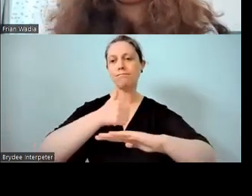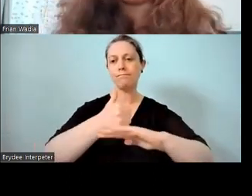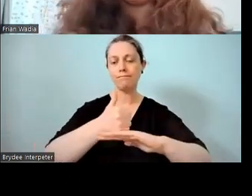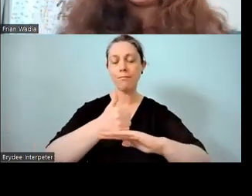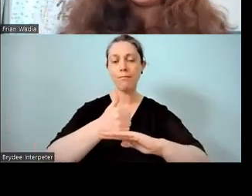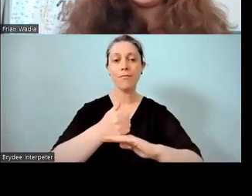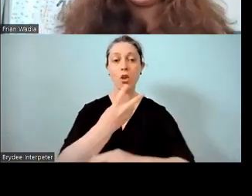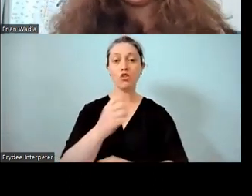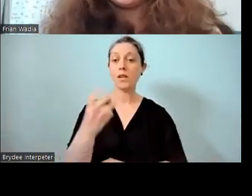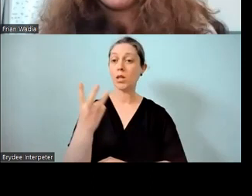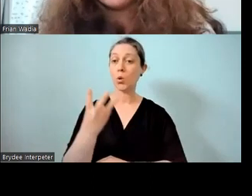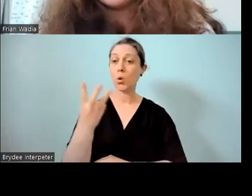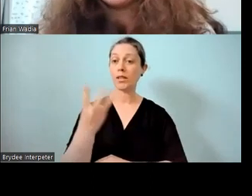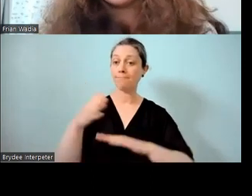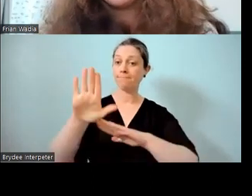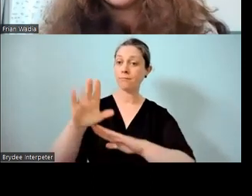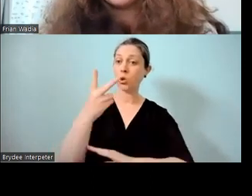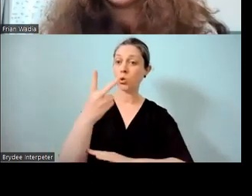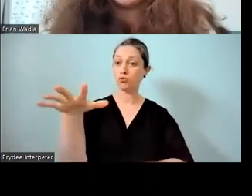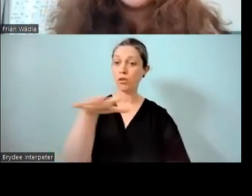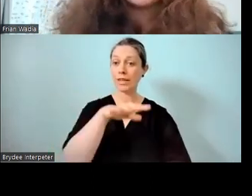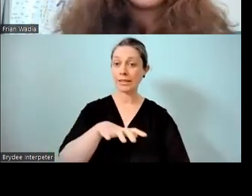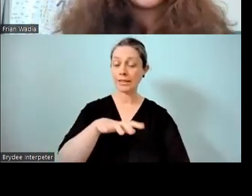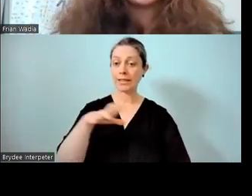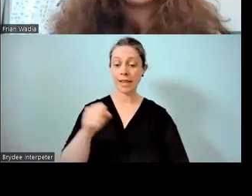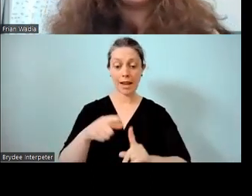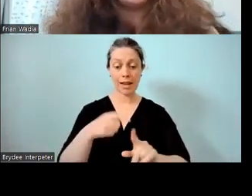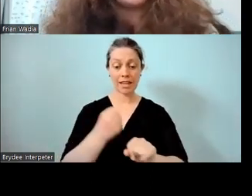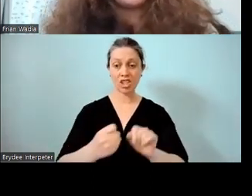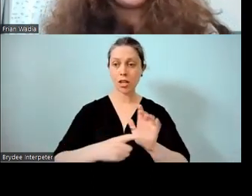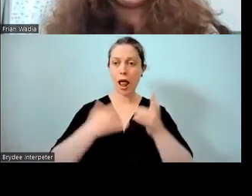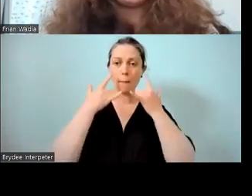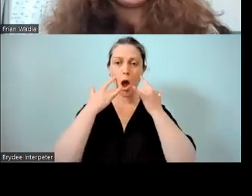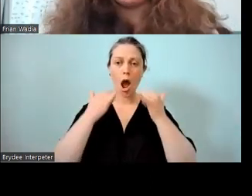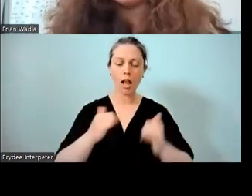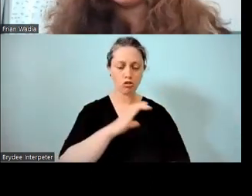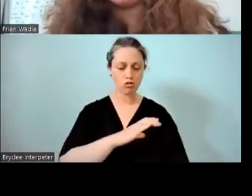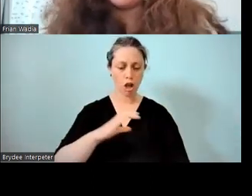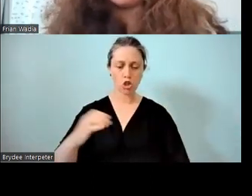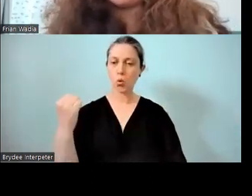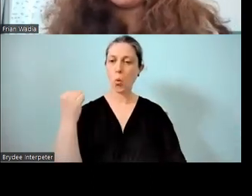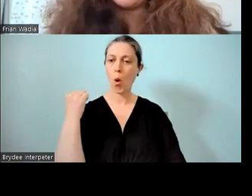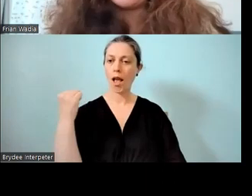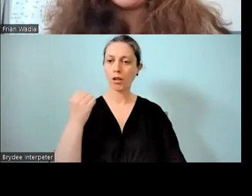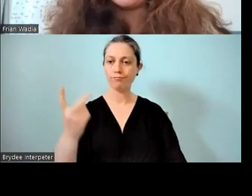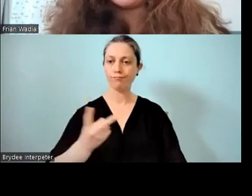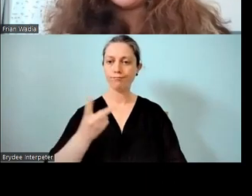that piloted the EGL approach. One was Christchurch, one was Waikato, and both of them sort of piloted it